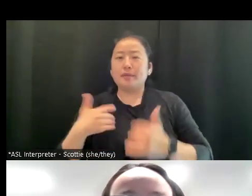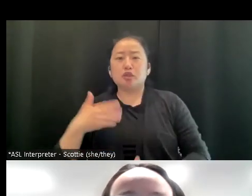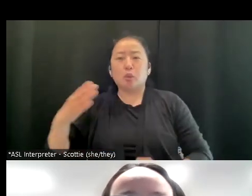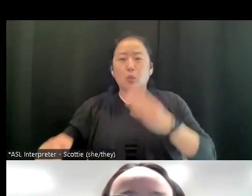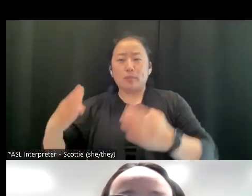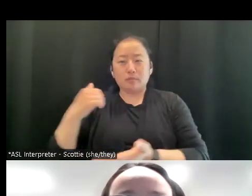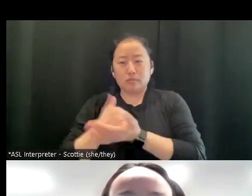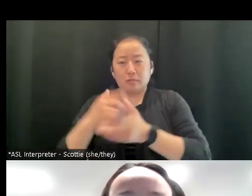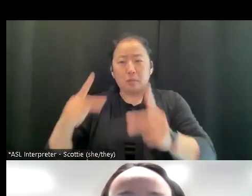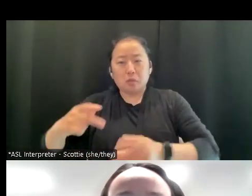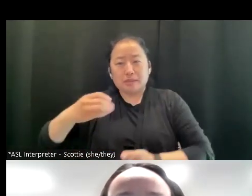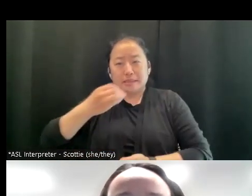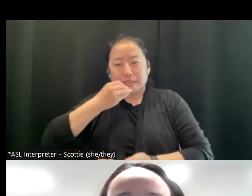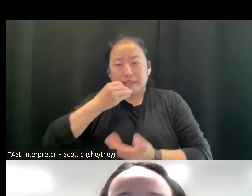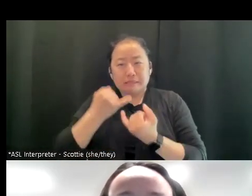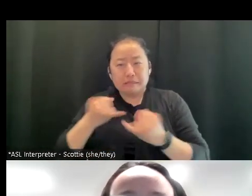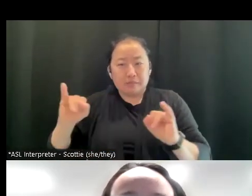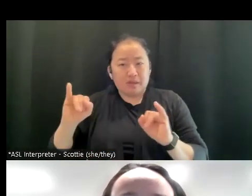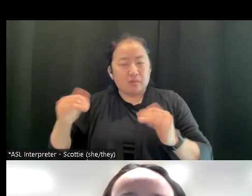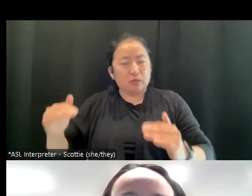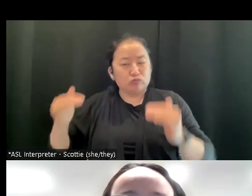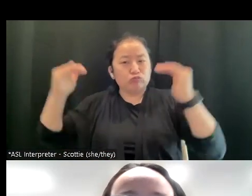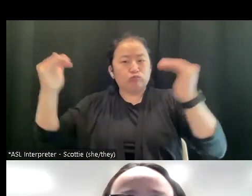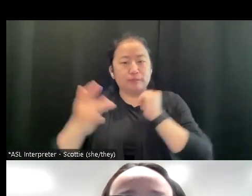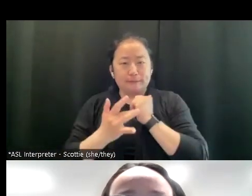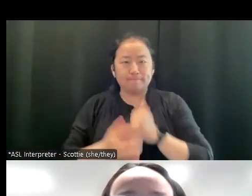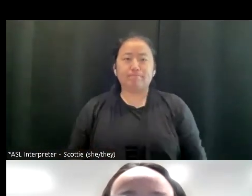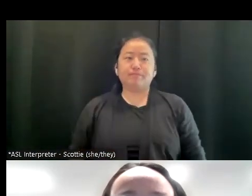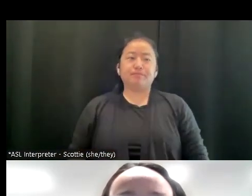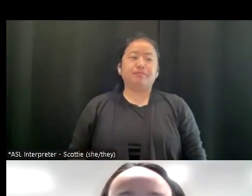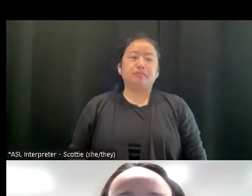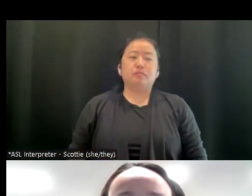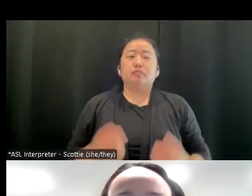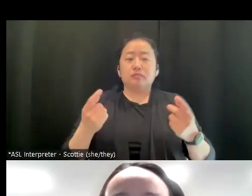So the AT that we use in our programs address 10 categories but really all